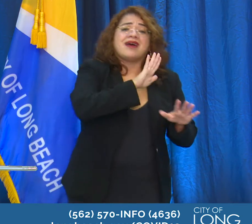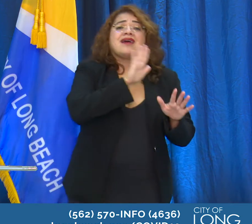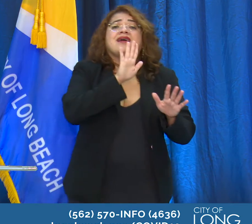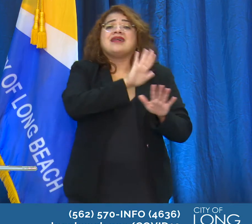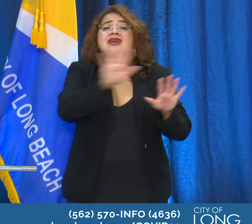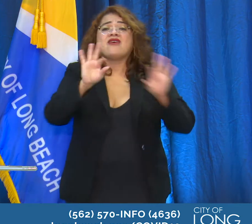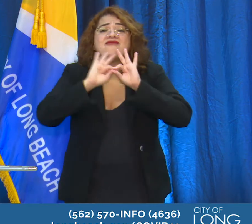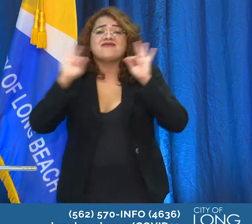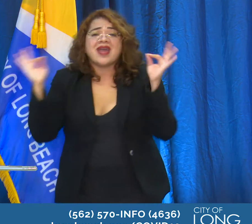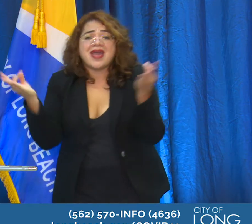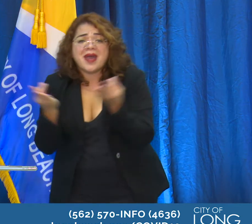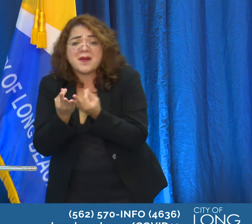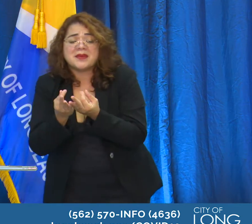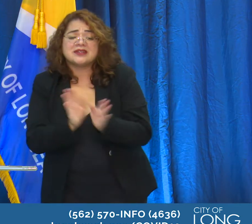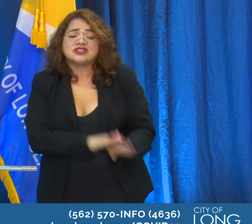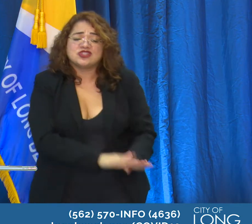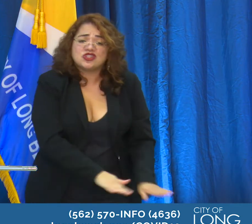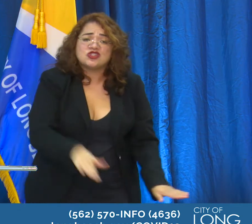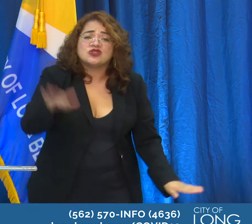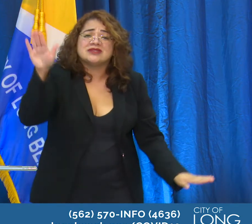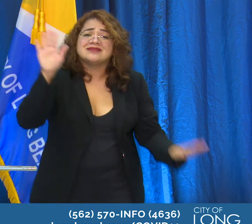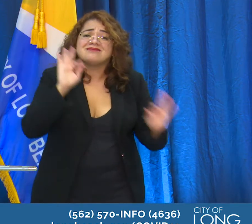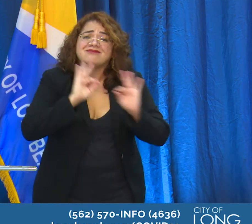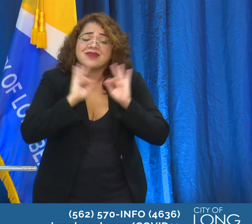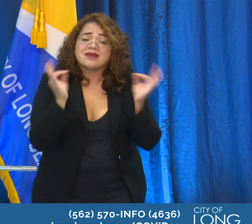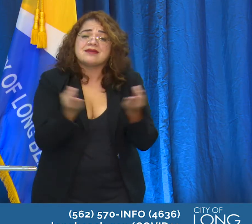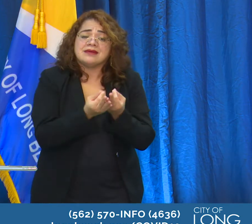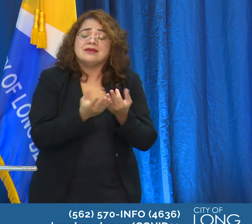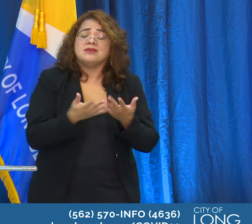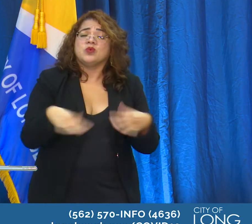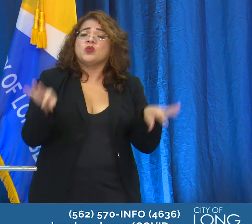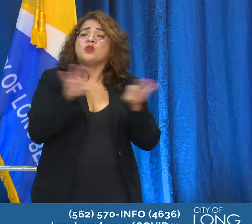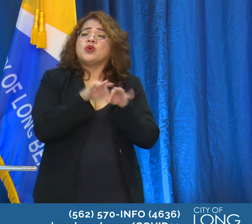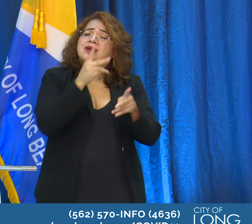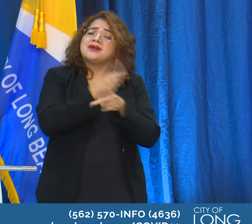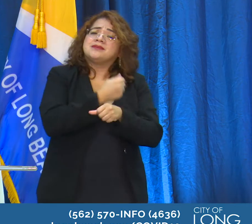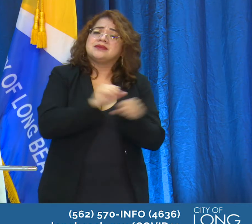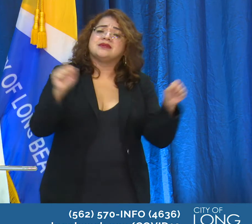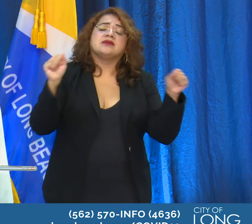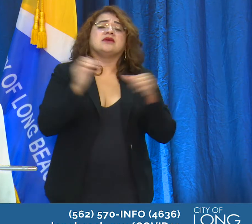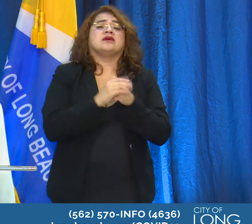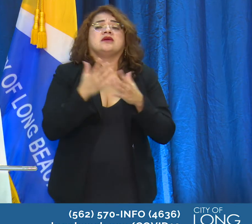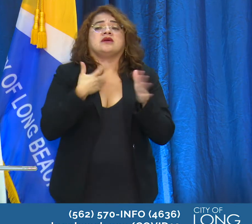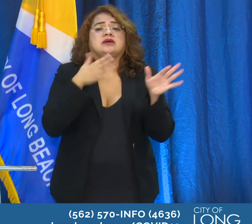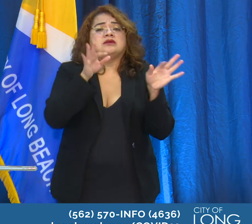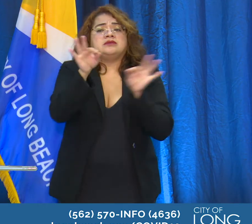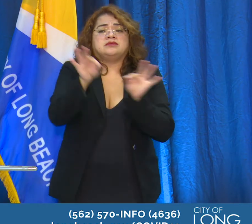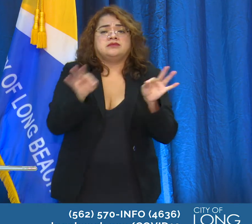While I don't, won't get into the full content, I'd like to share a full, a few details of what this covers.